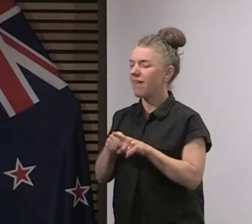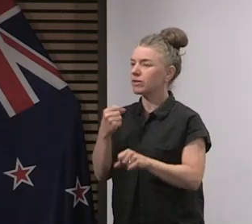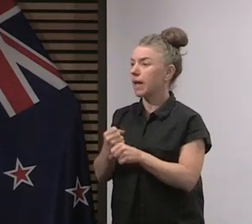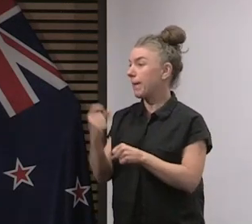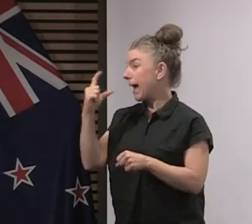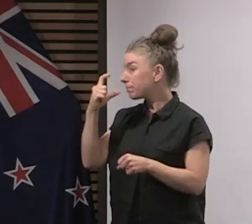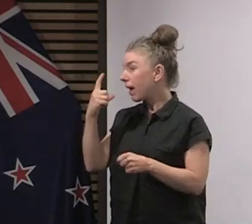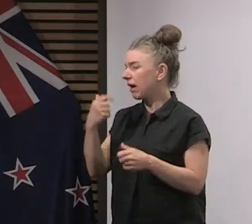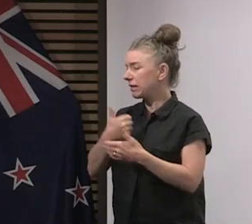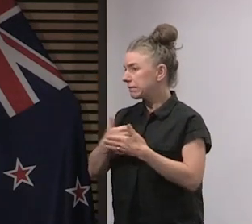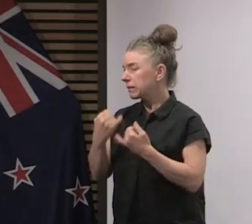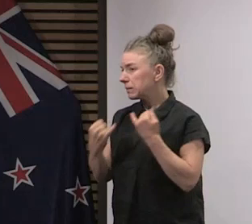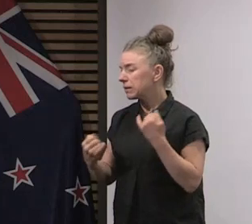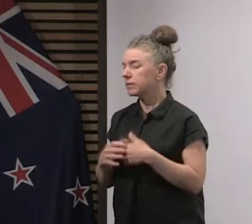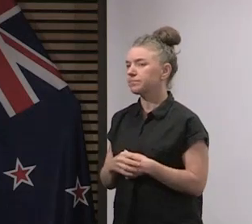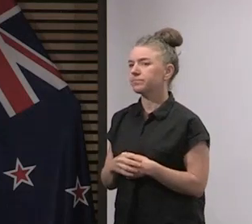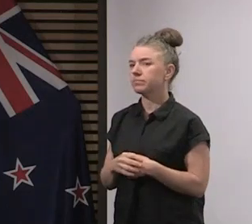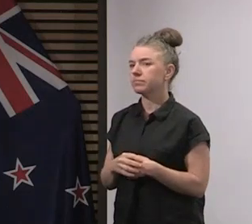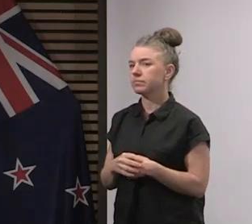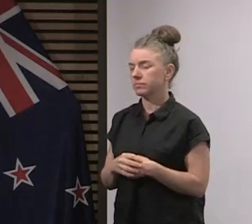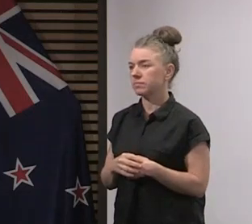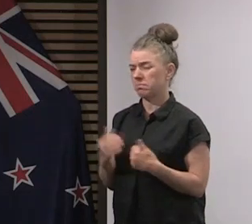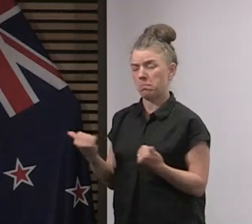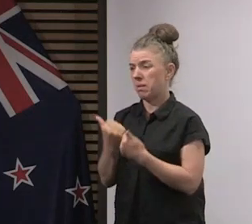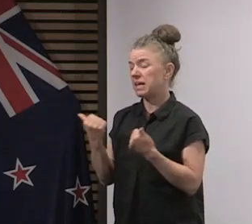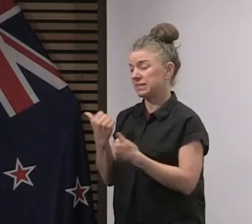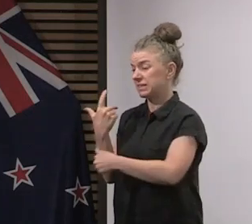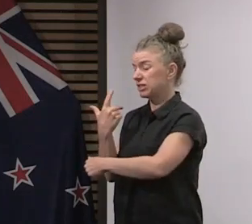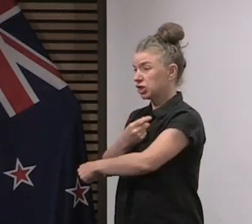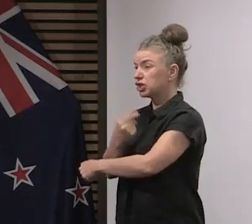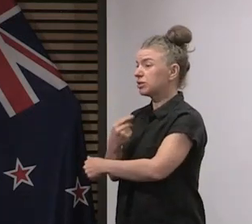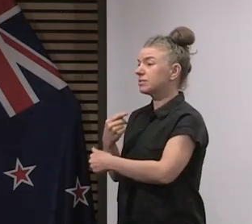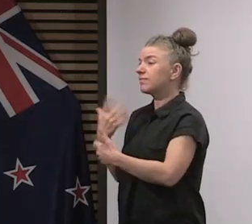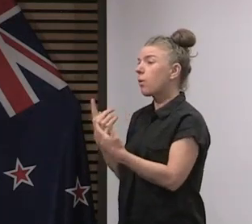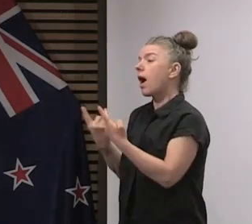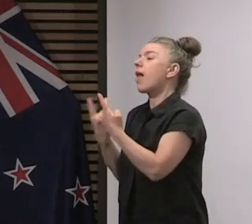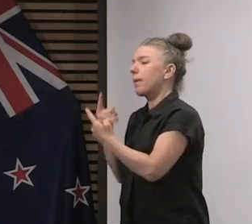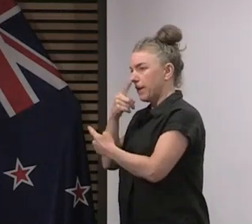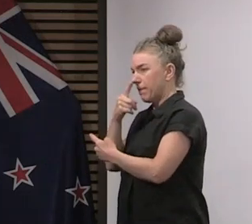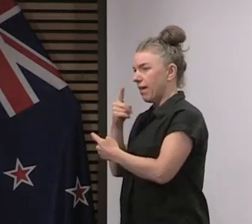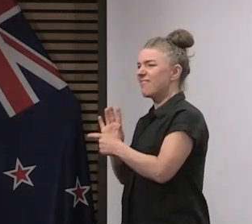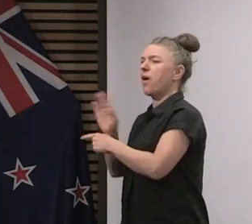those high-risk groups, that includes pregnant women as well and young children with